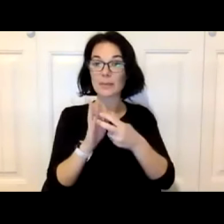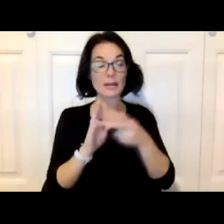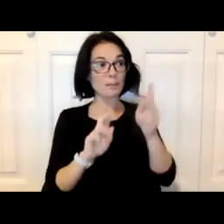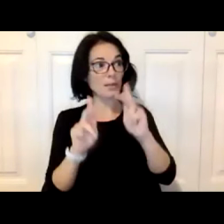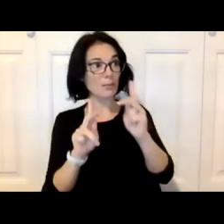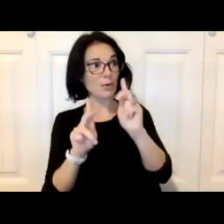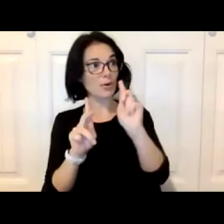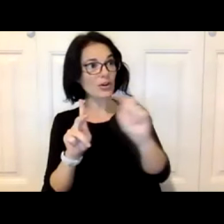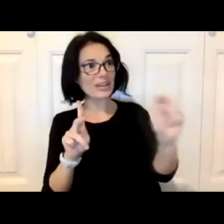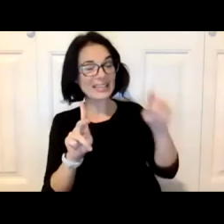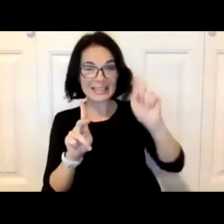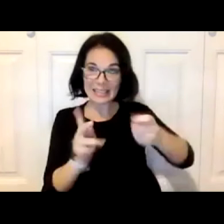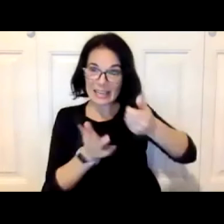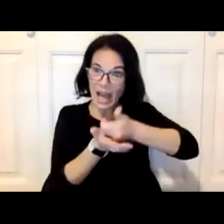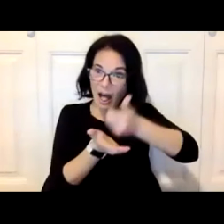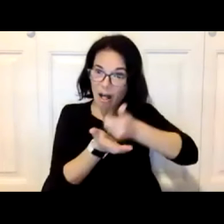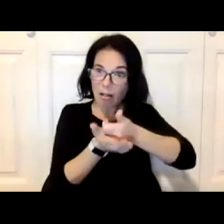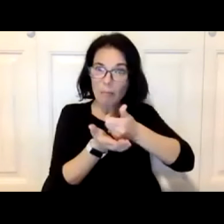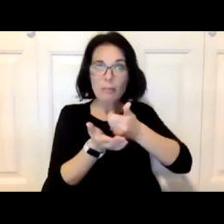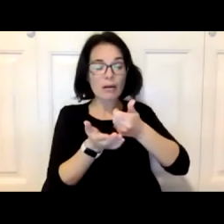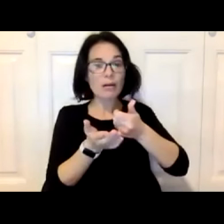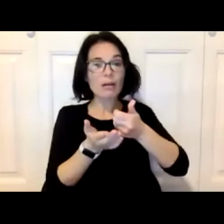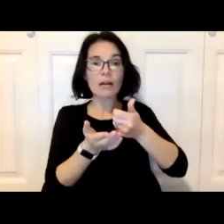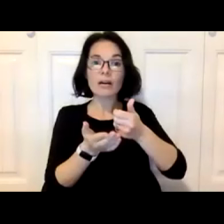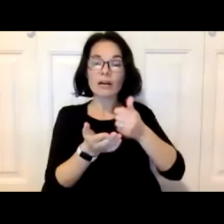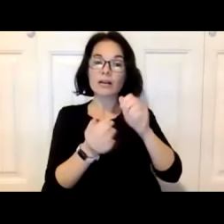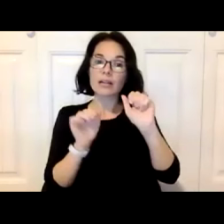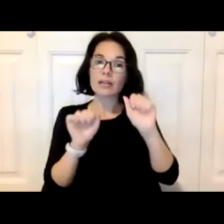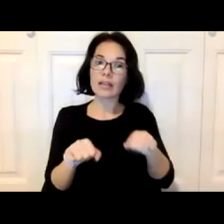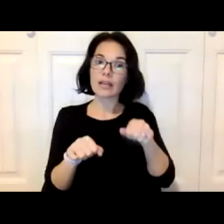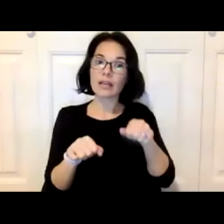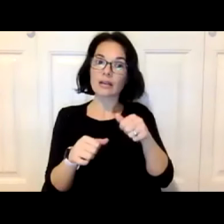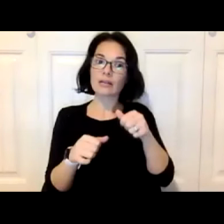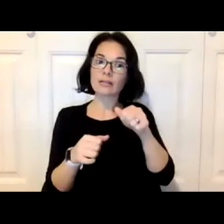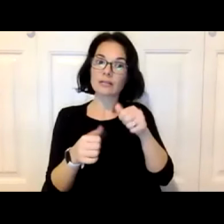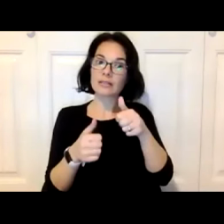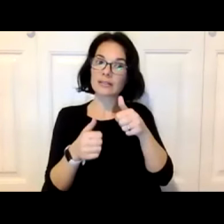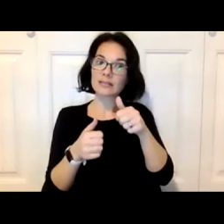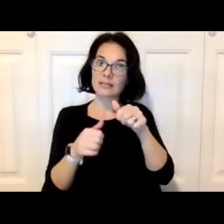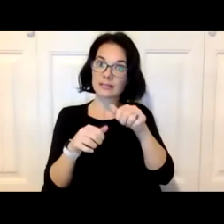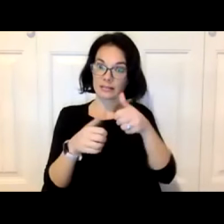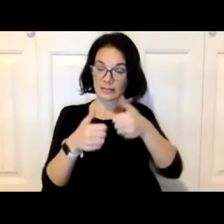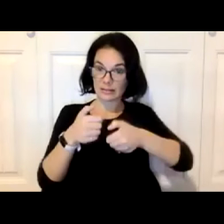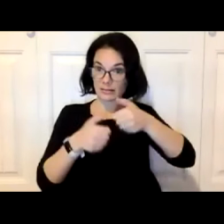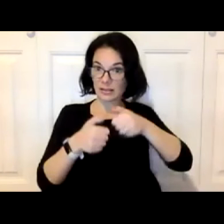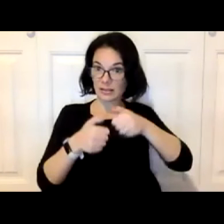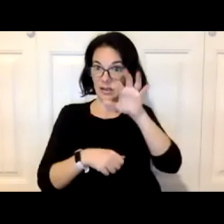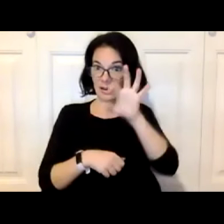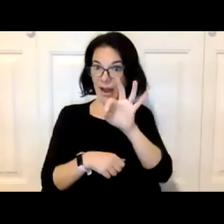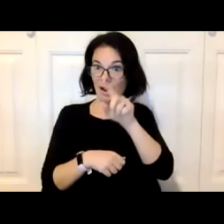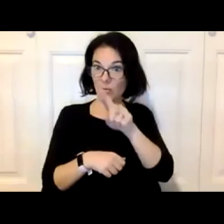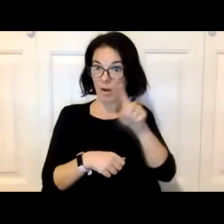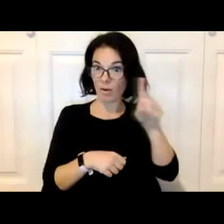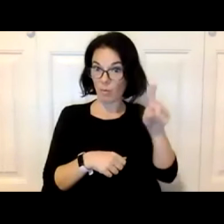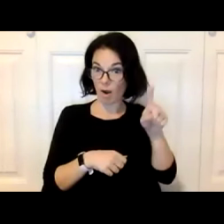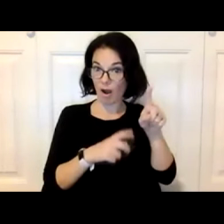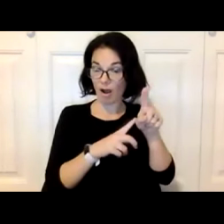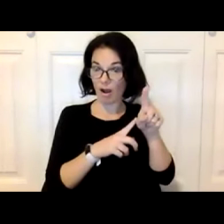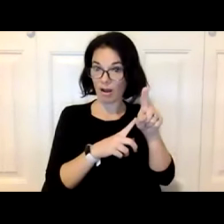assistance should enter the number “911” in the “To” field of the text message.